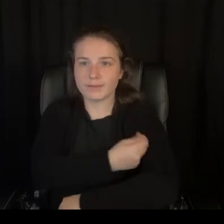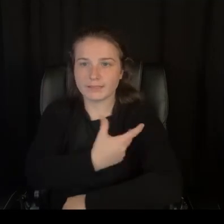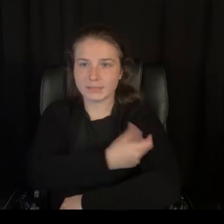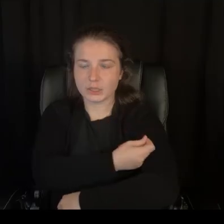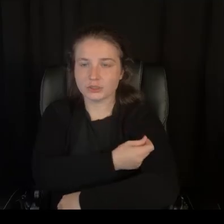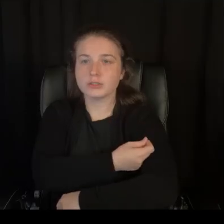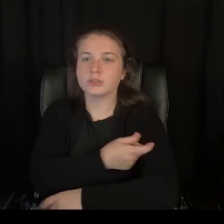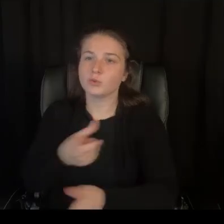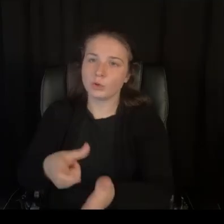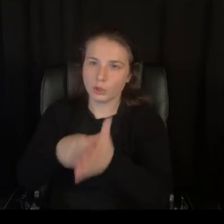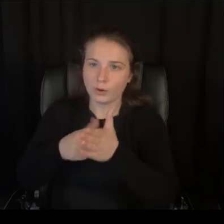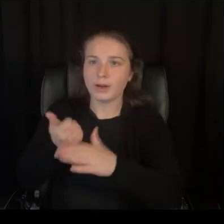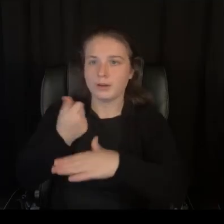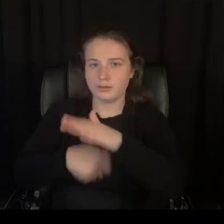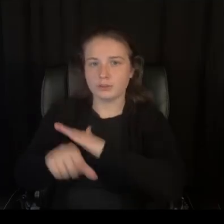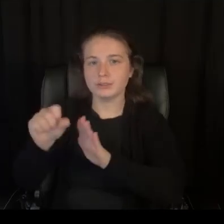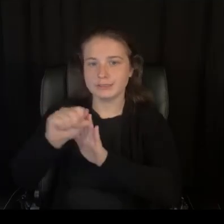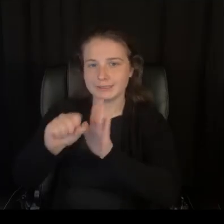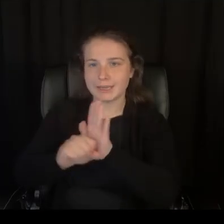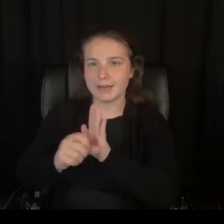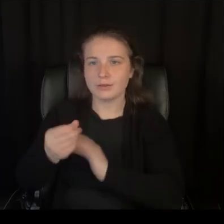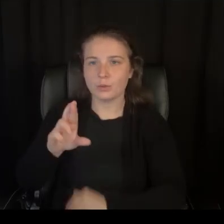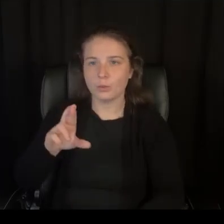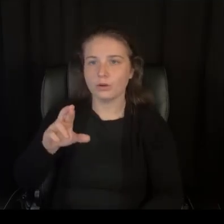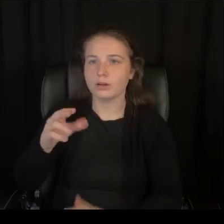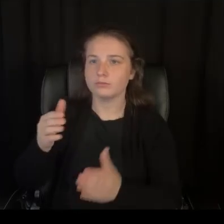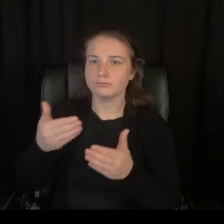required for the animal under state or local law.